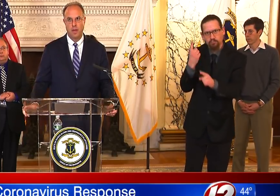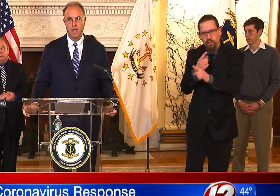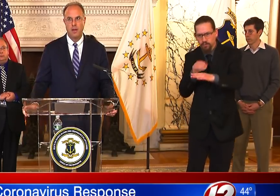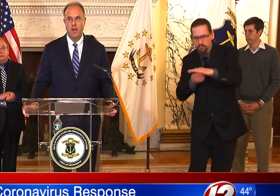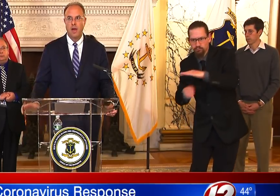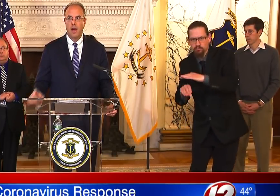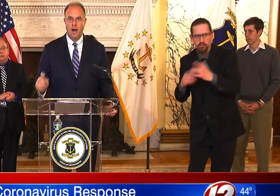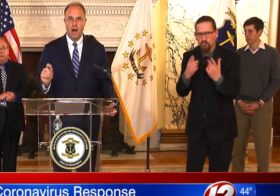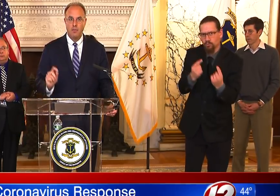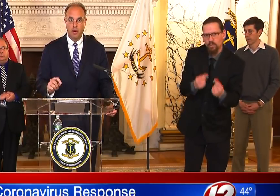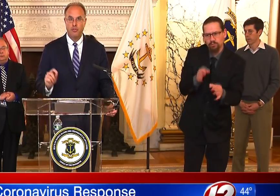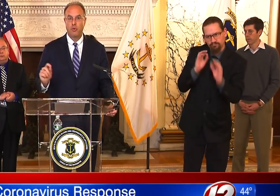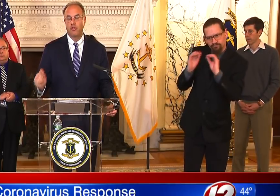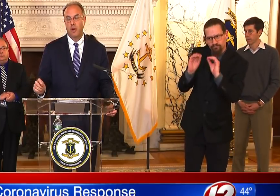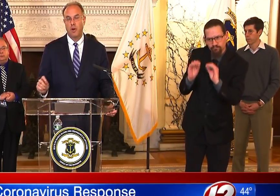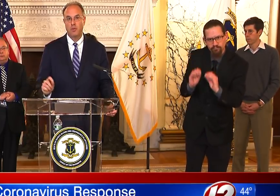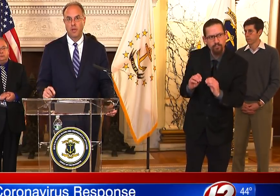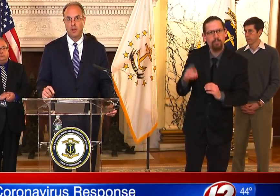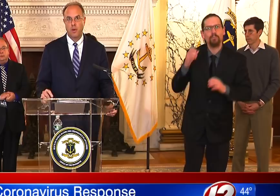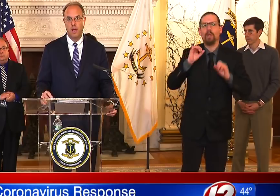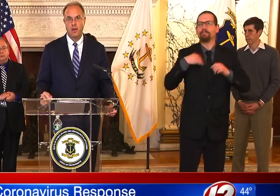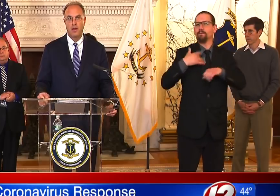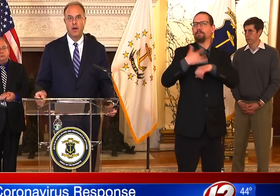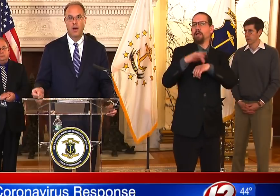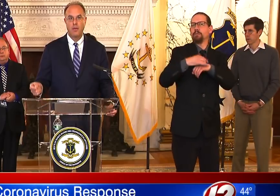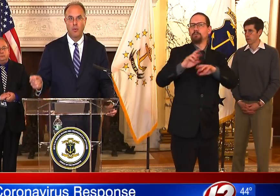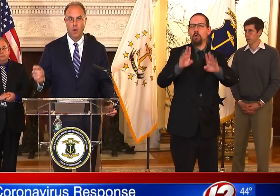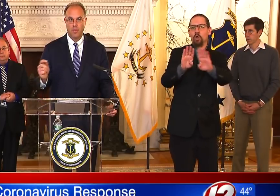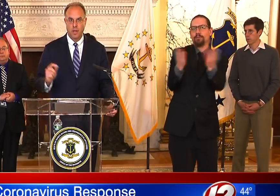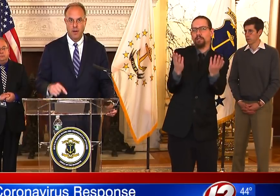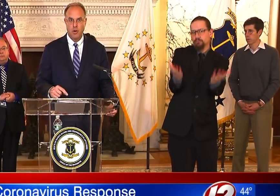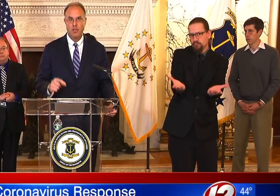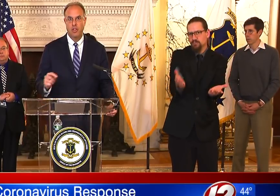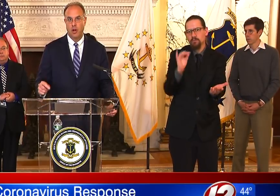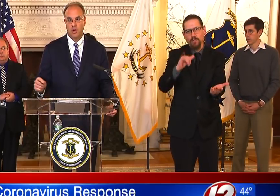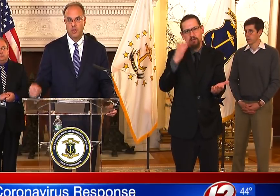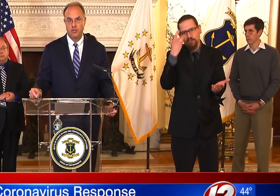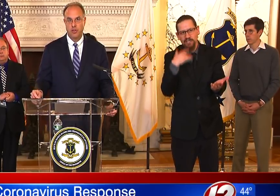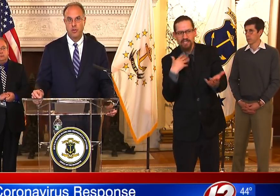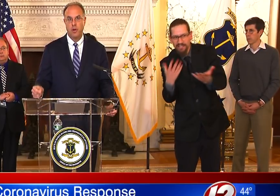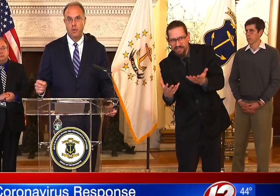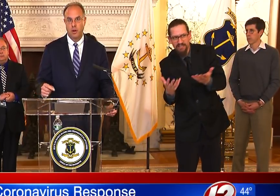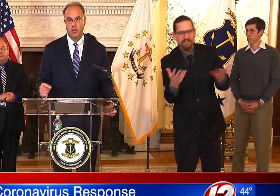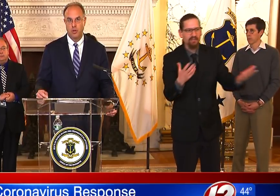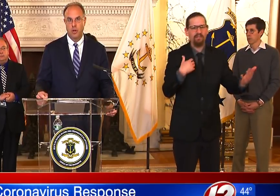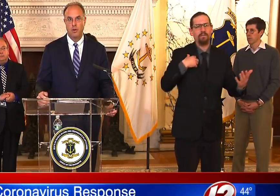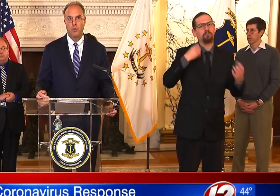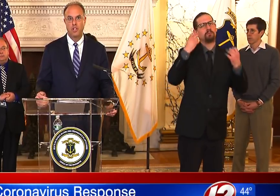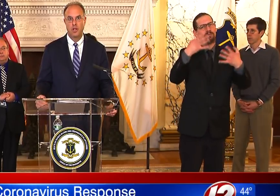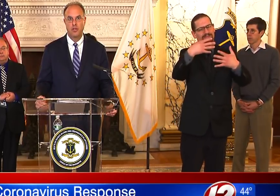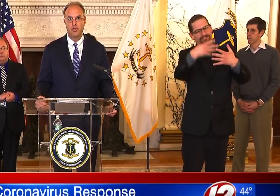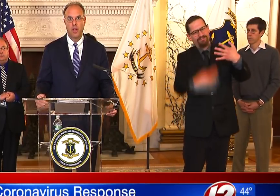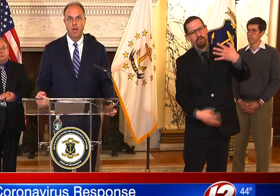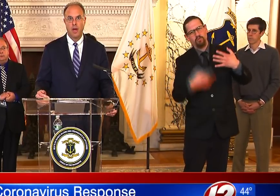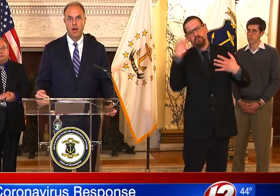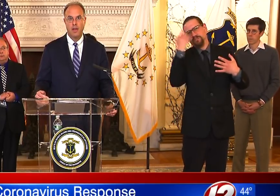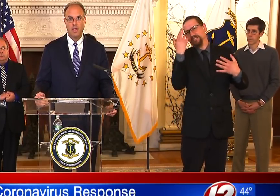REMAINING SAFE. THERE ARE GENERAL REASONS LIKE THAT AND PARTICULAR REASONS WHY DECISIONS ARE MADE.